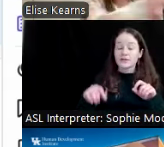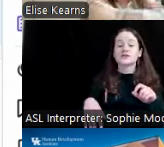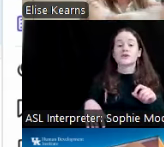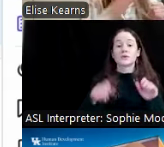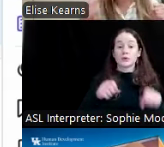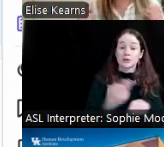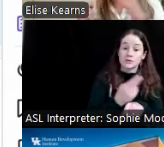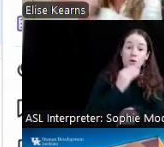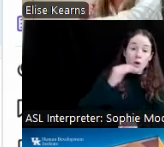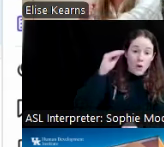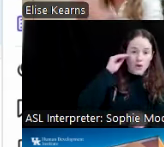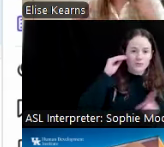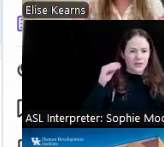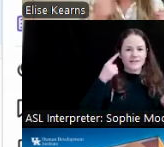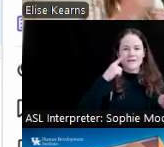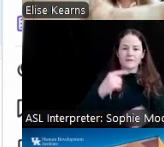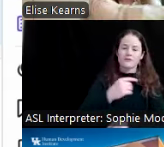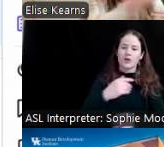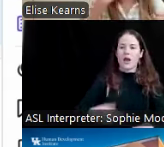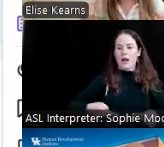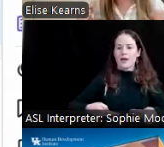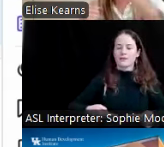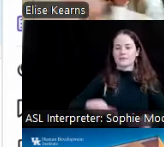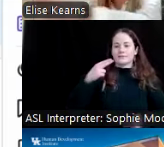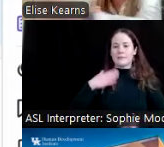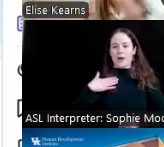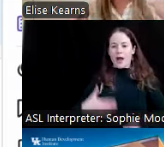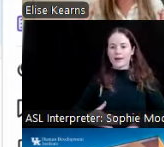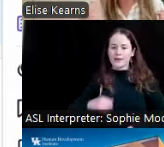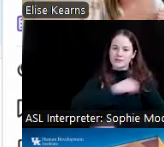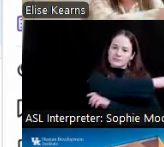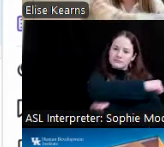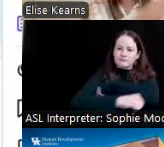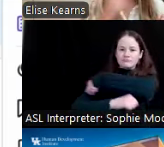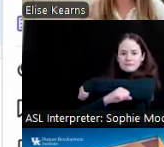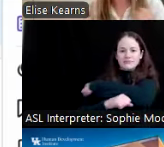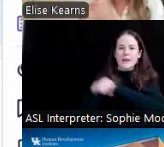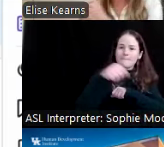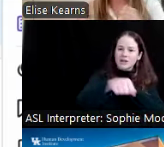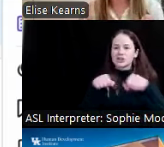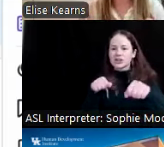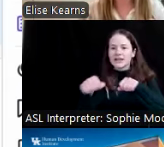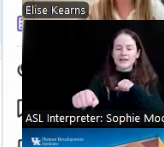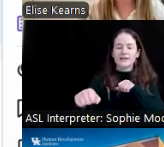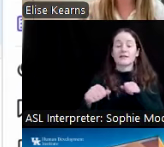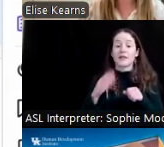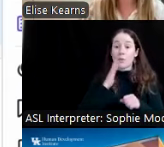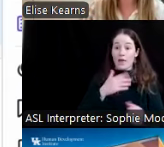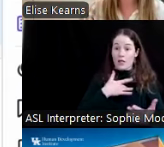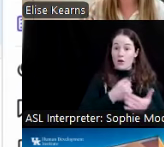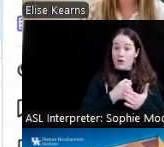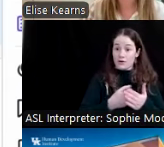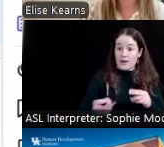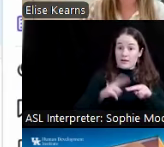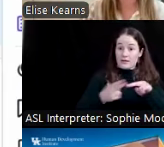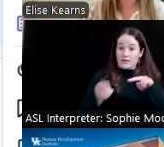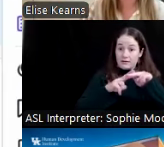arms doing punching. This arm activity will actually get your heart rate up pretty quickly if you do it long enough.